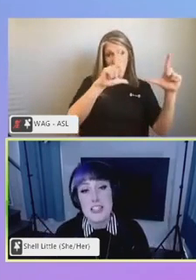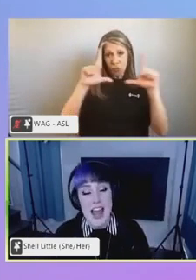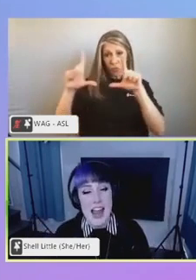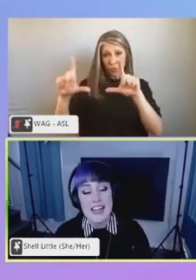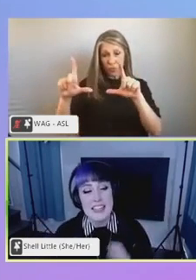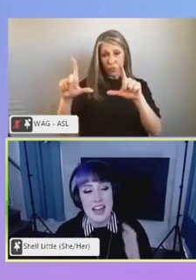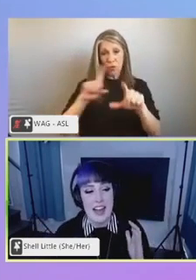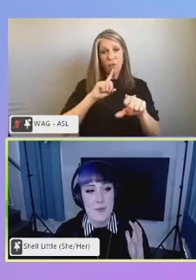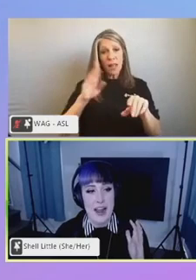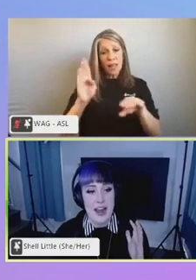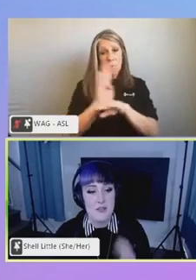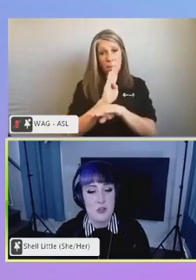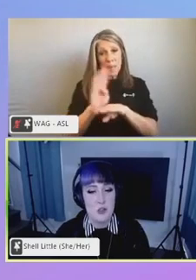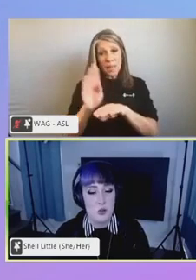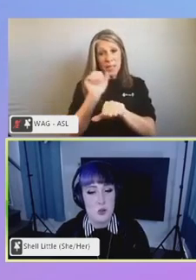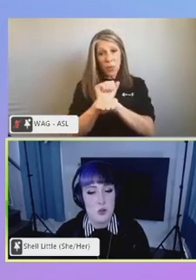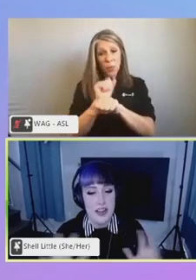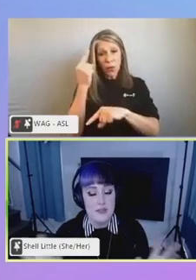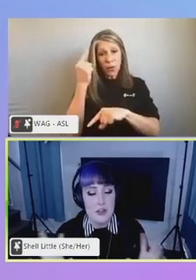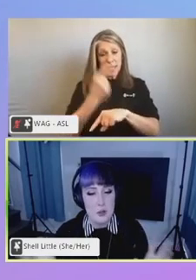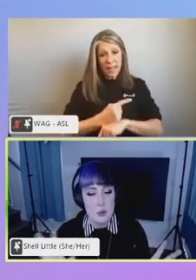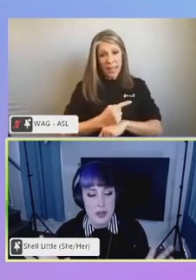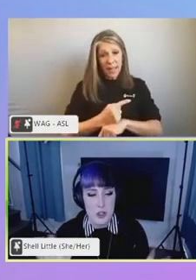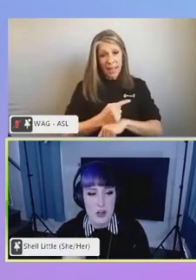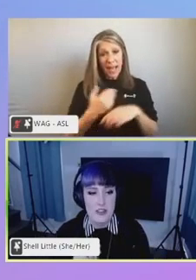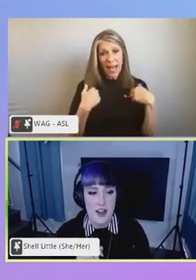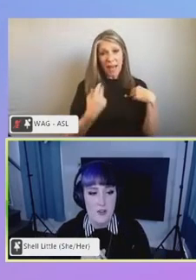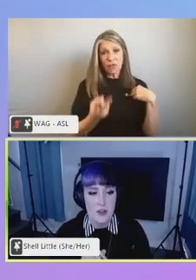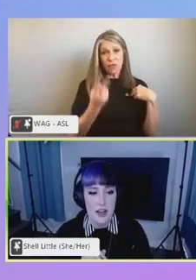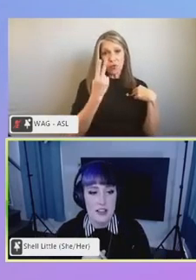I guess. So on the screen right now, I have two